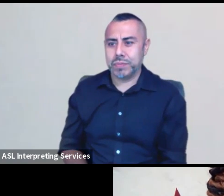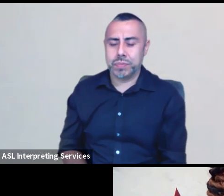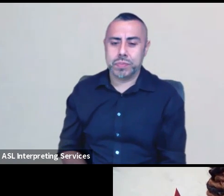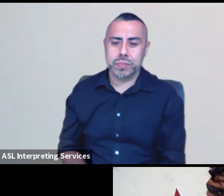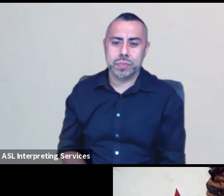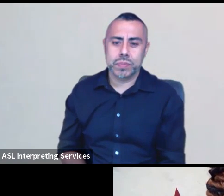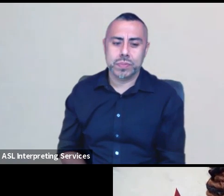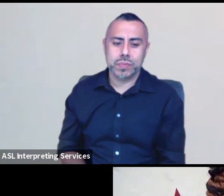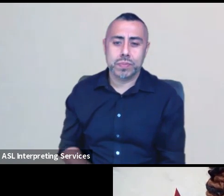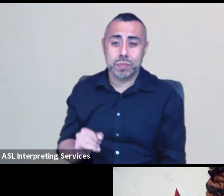Headphones.